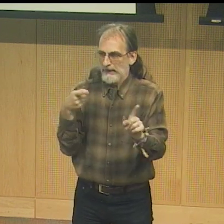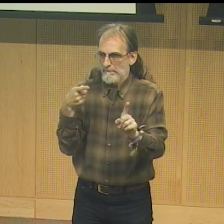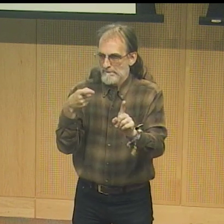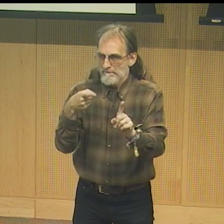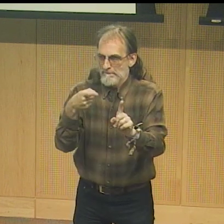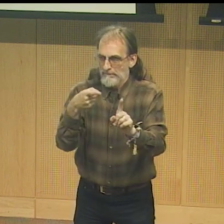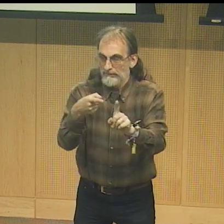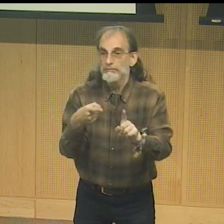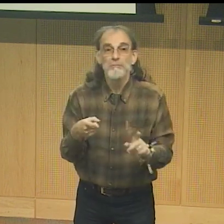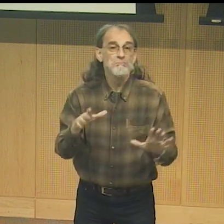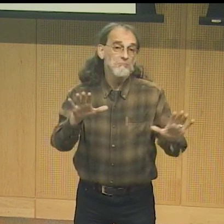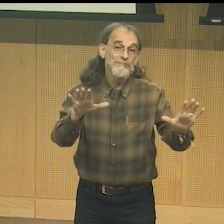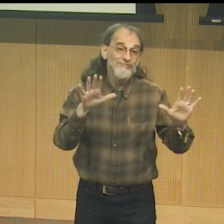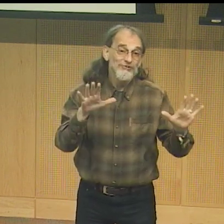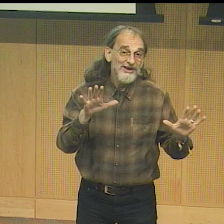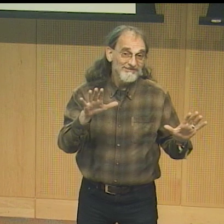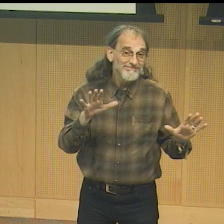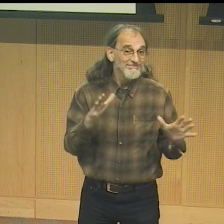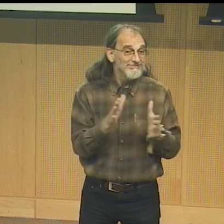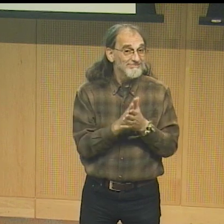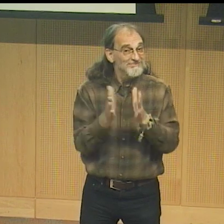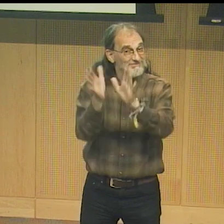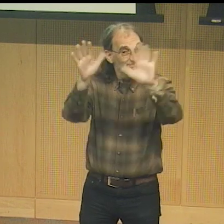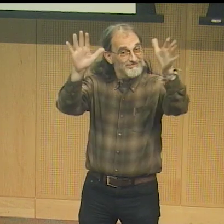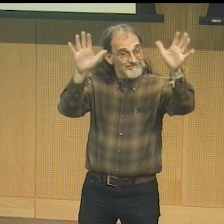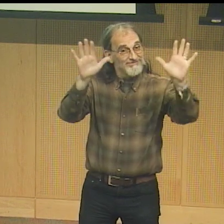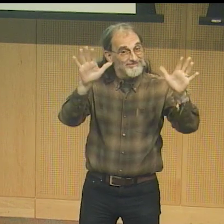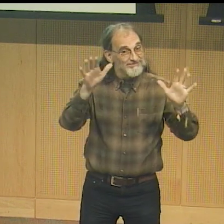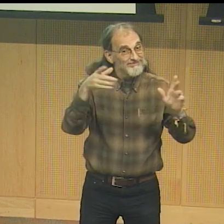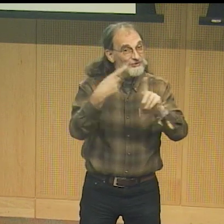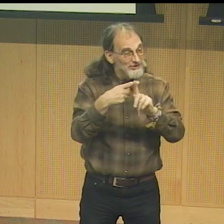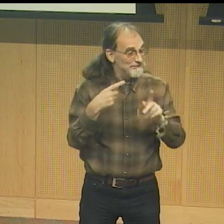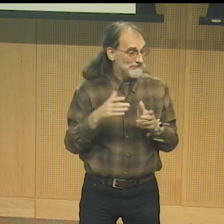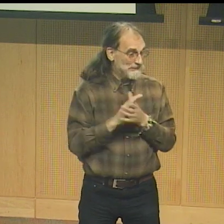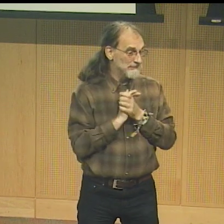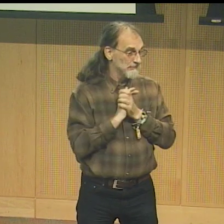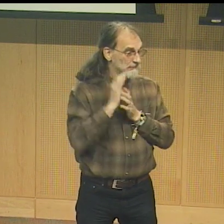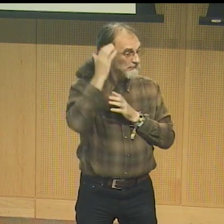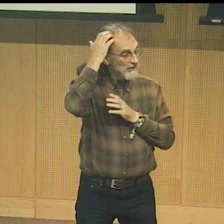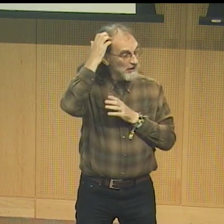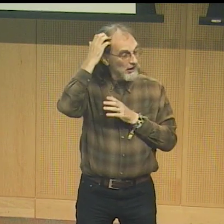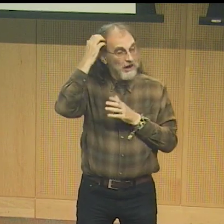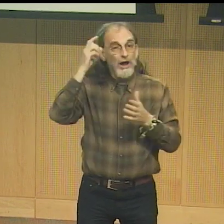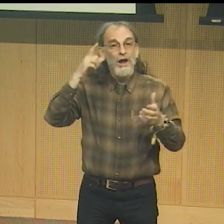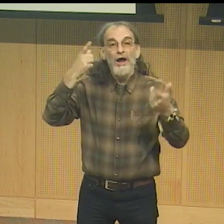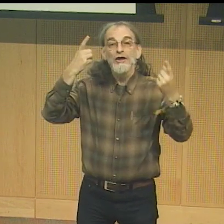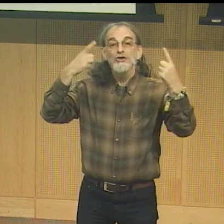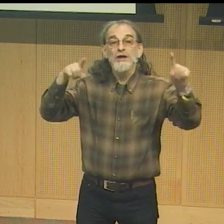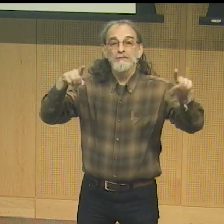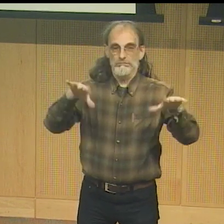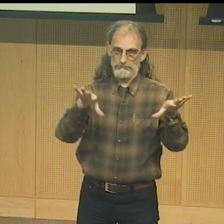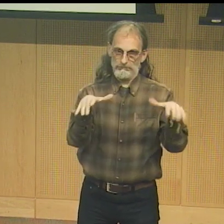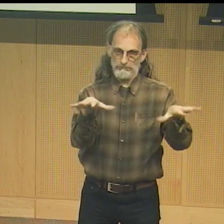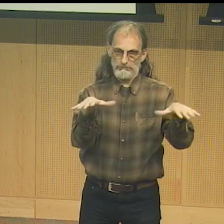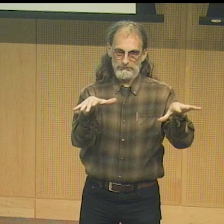the recognition of sign language rights, which is wonderful. They've done good work. It's a very positive outcome.